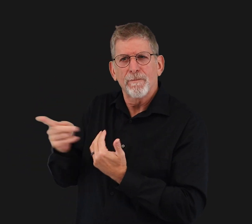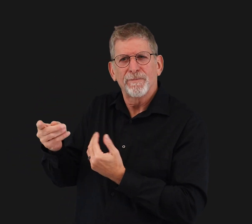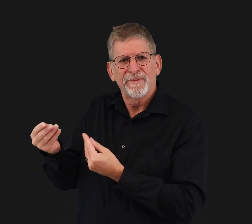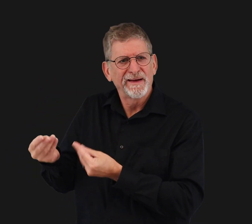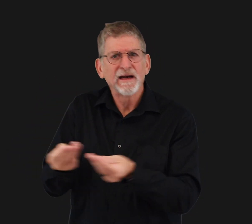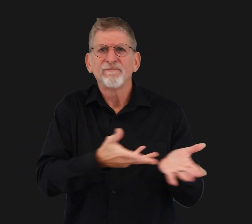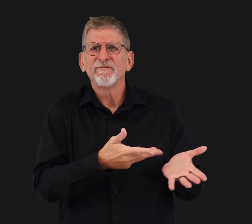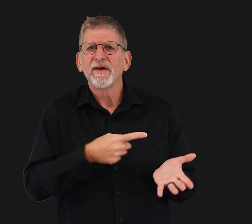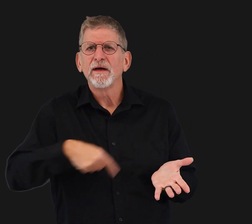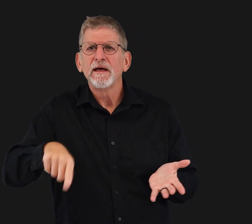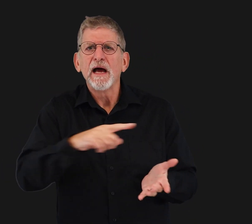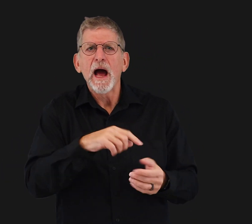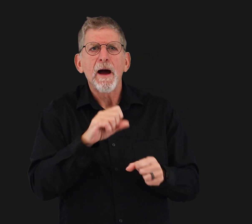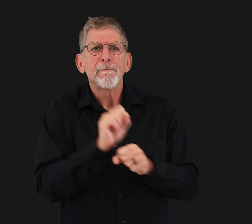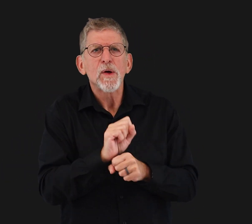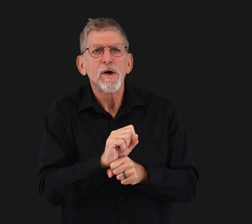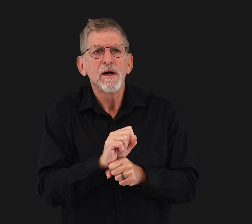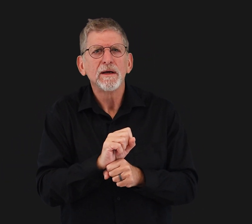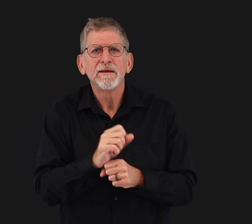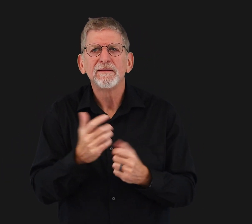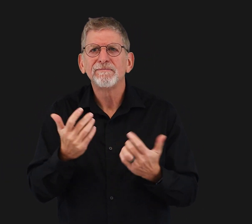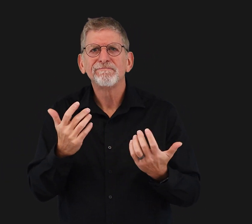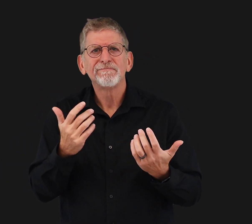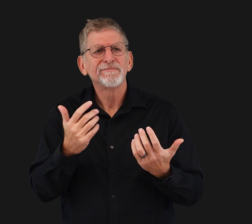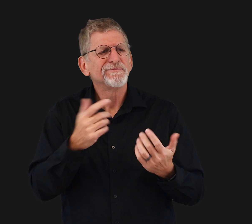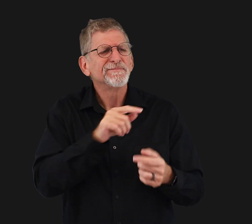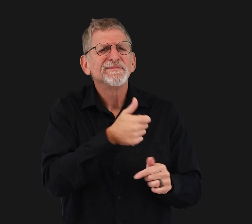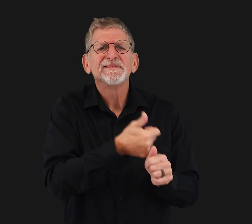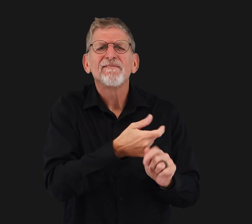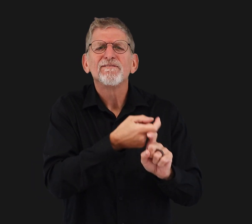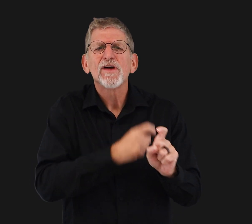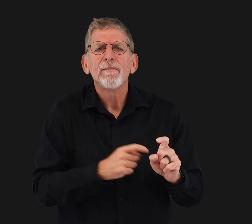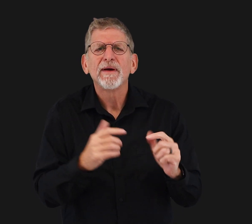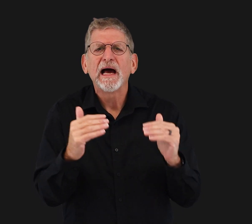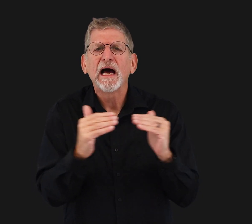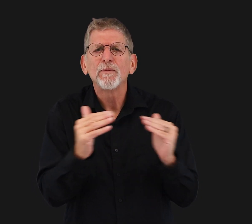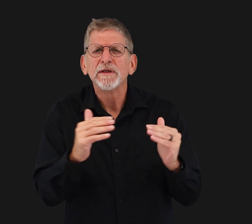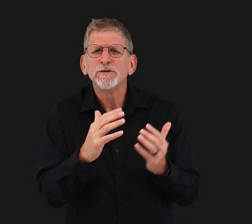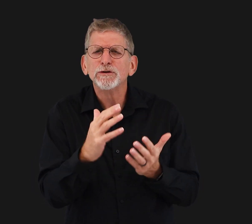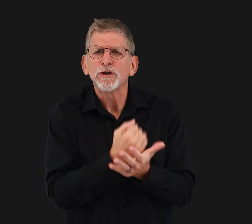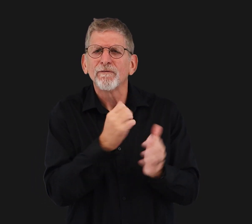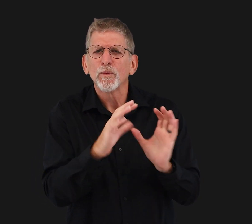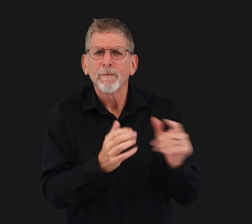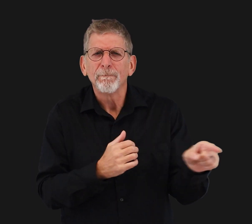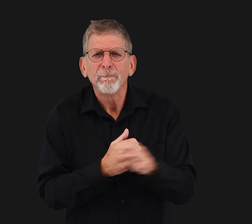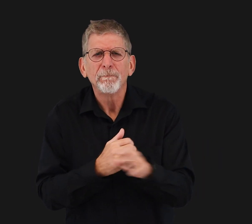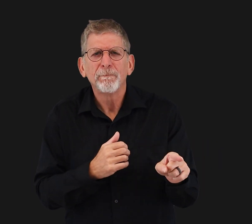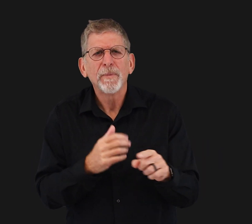This program gives employees from equity-deserving groups,